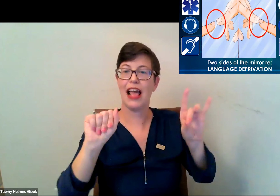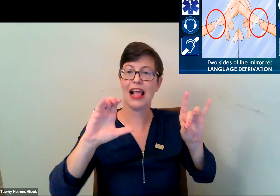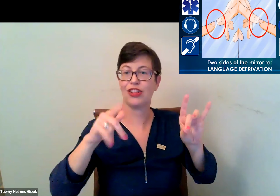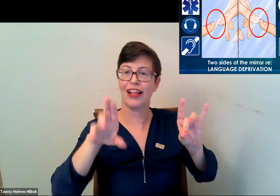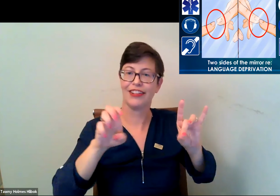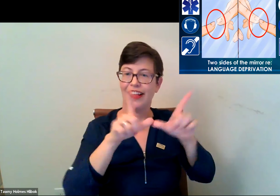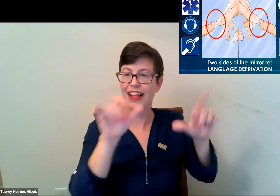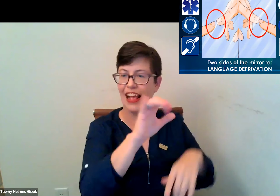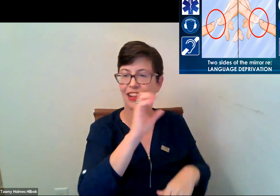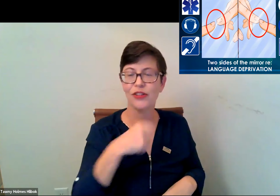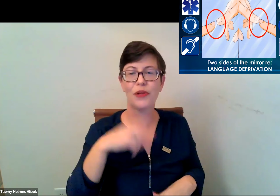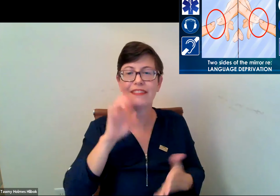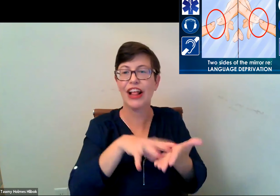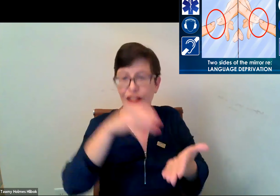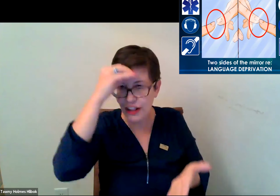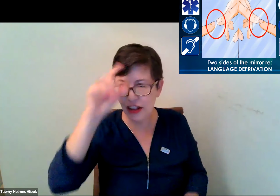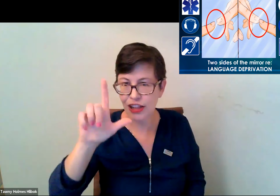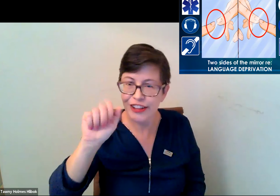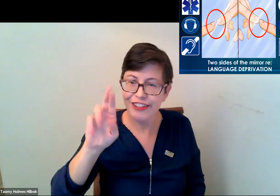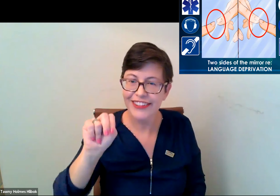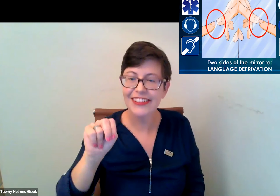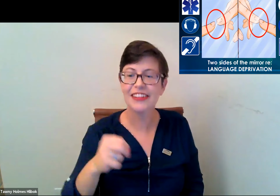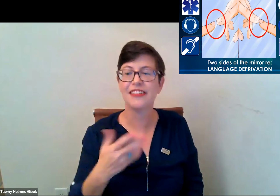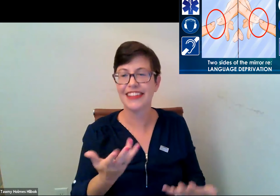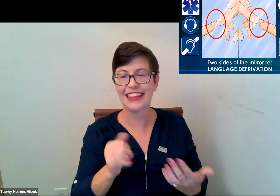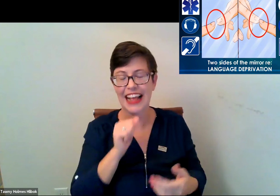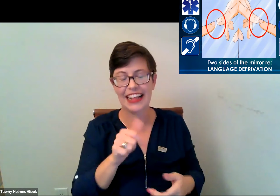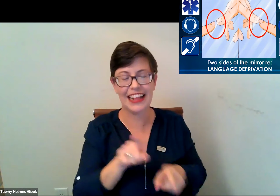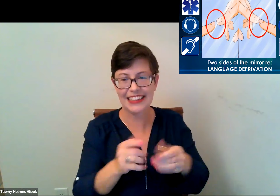The brain, is no longer agile enough to really pick up those second and third languages.